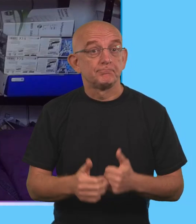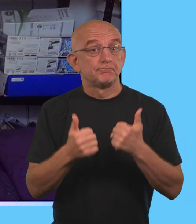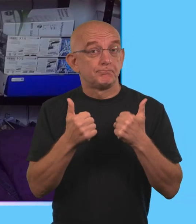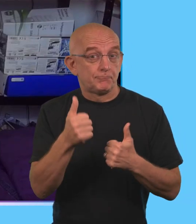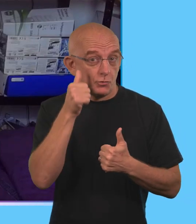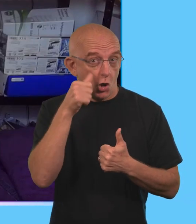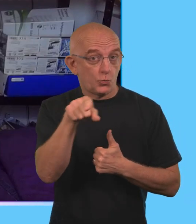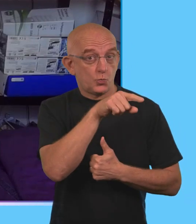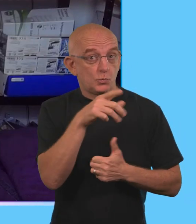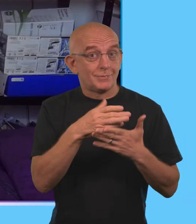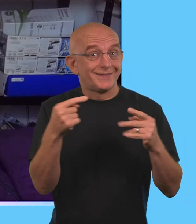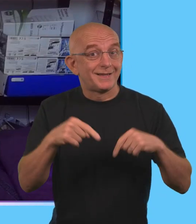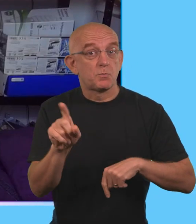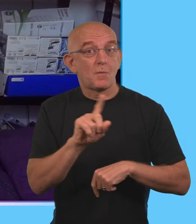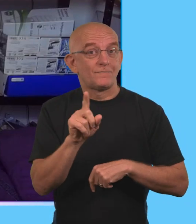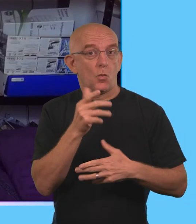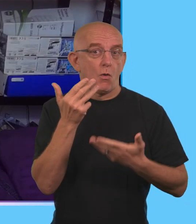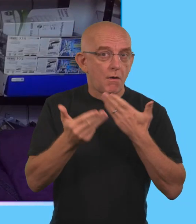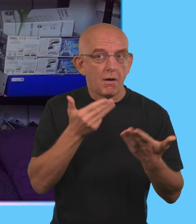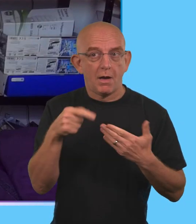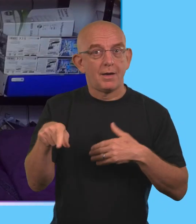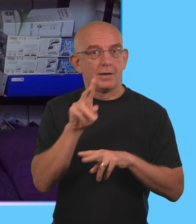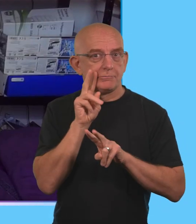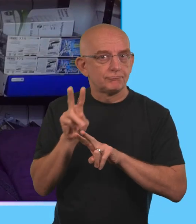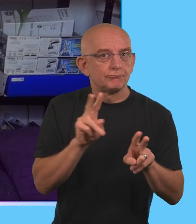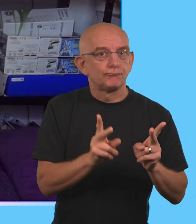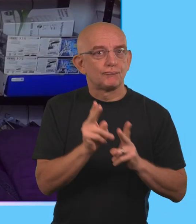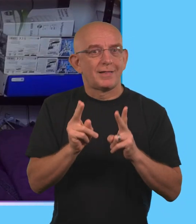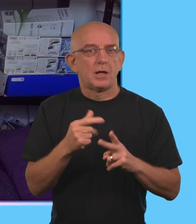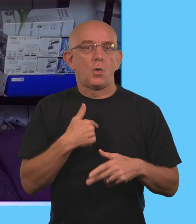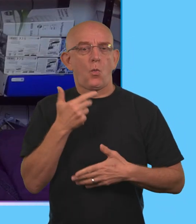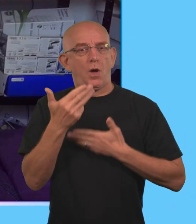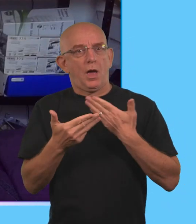I know you’re here for the video game trailers, so I’ll try to keep my introduction brief.